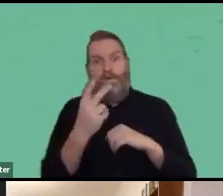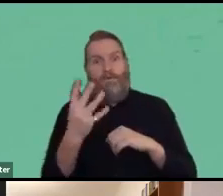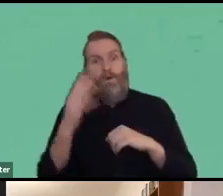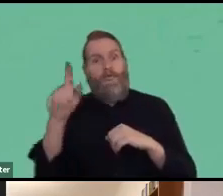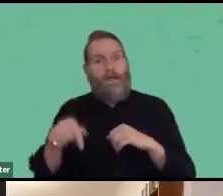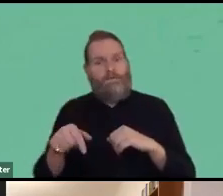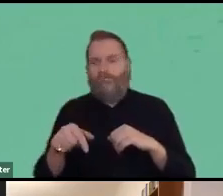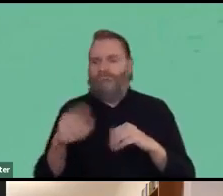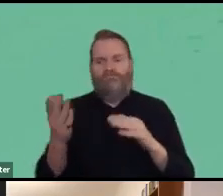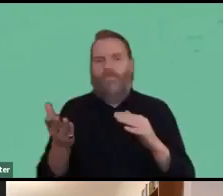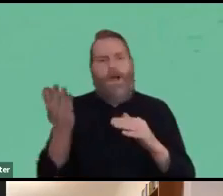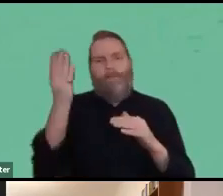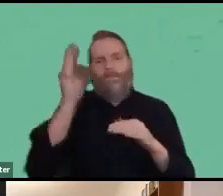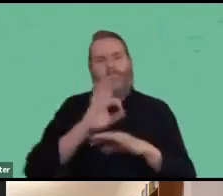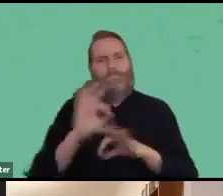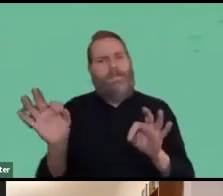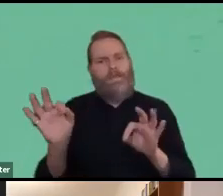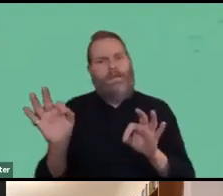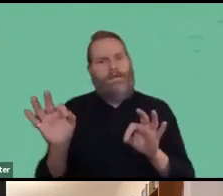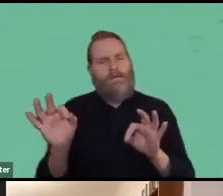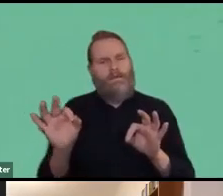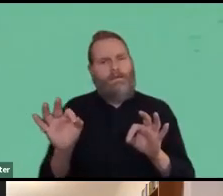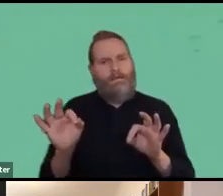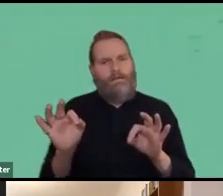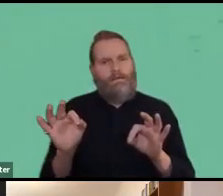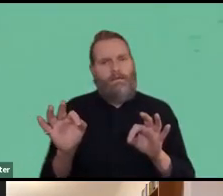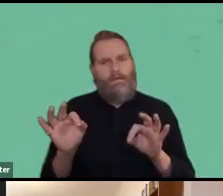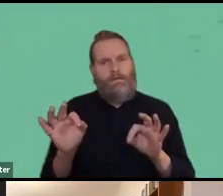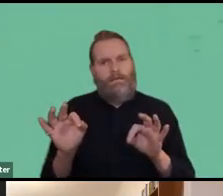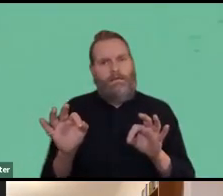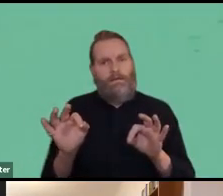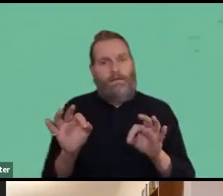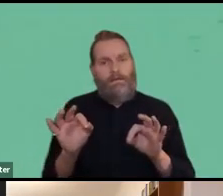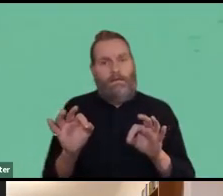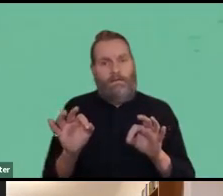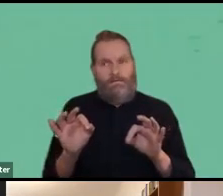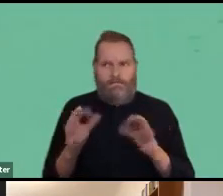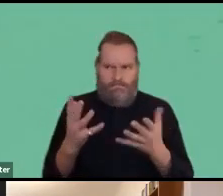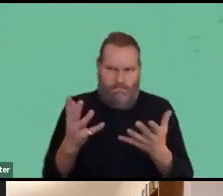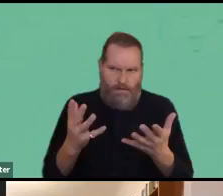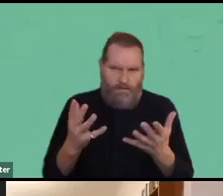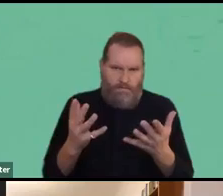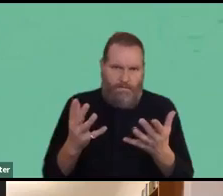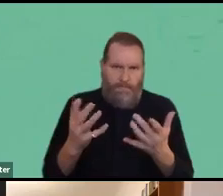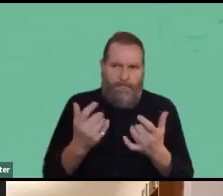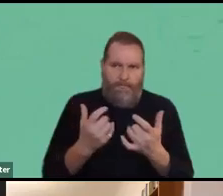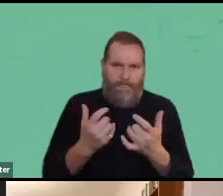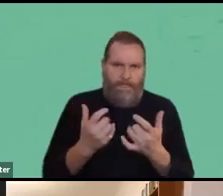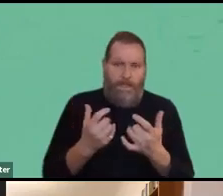all public service work workers under earning under £24,000 will get some sort of increase